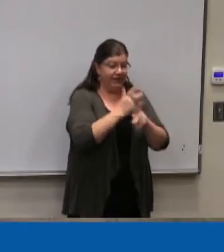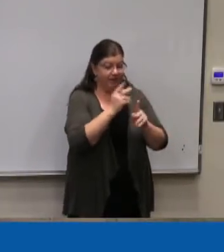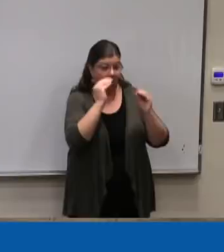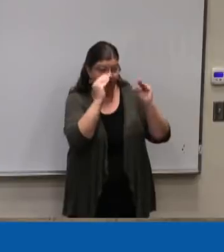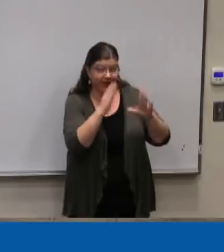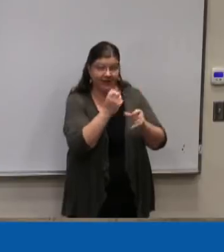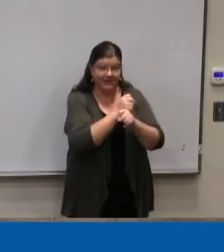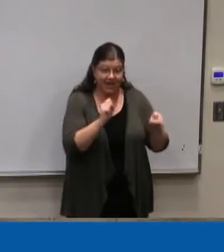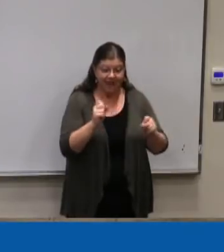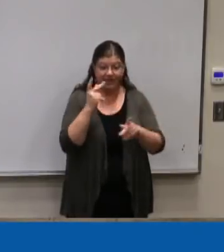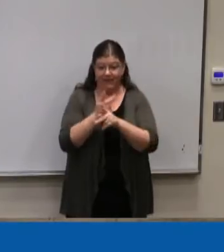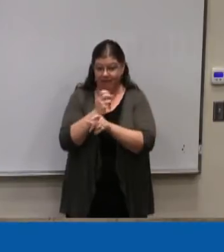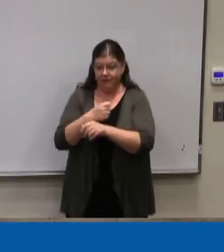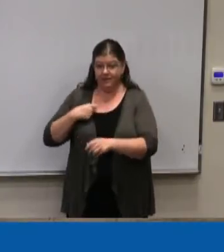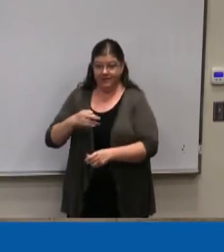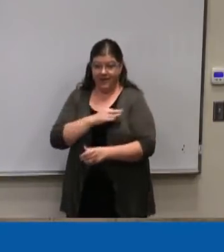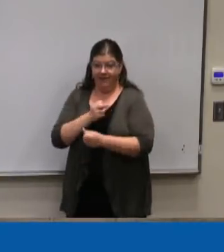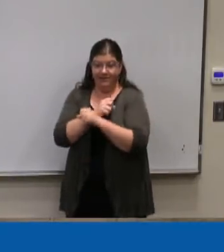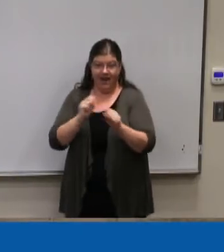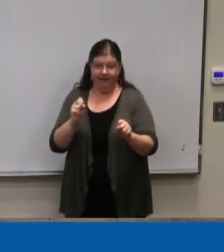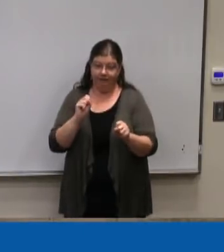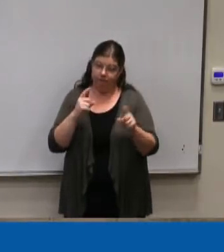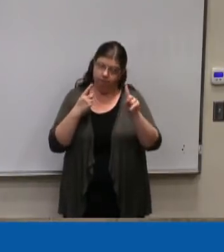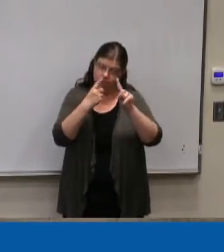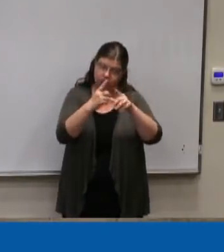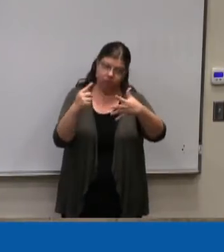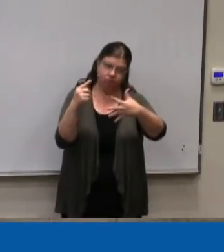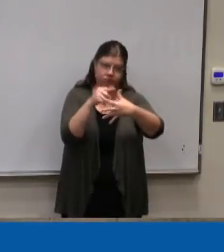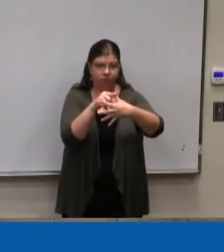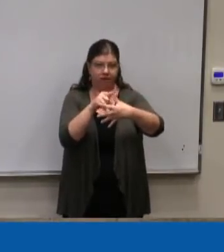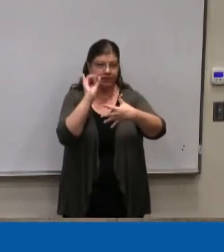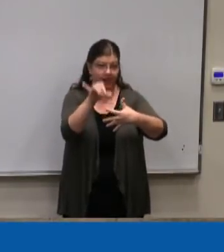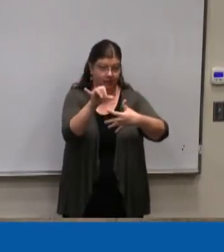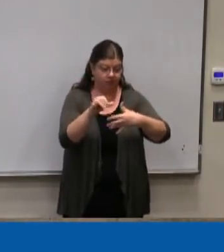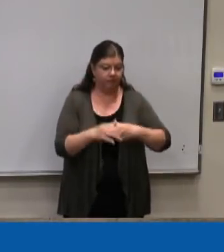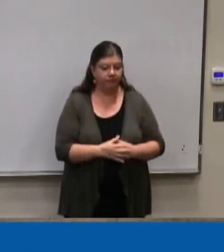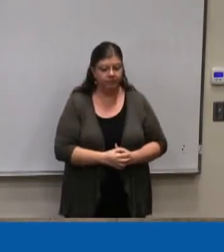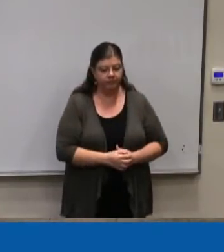That's what we're all about. We're also about helping our community.